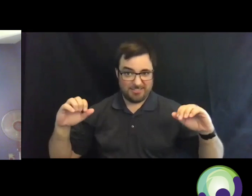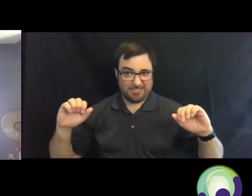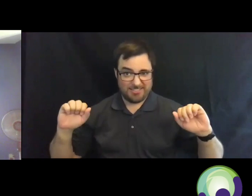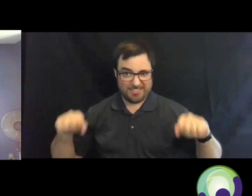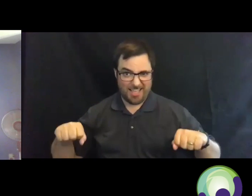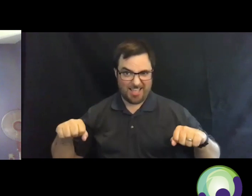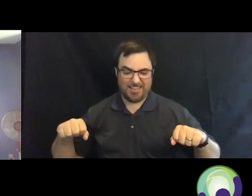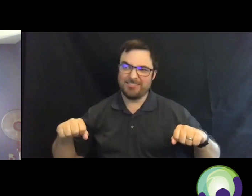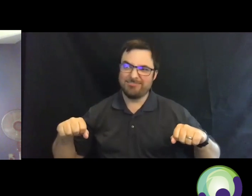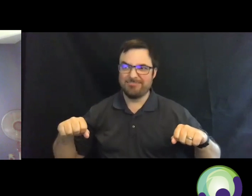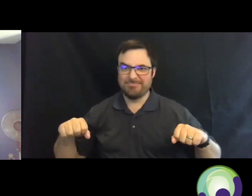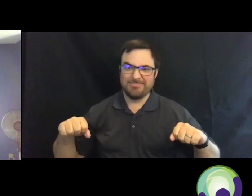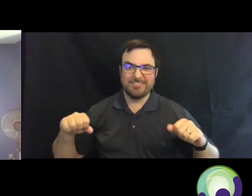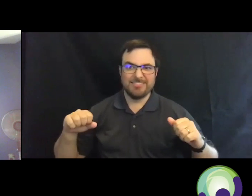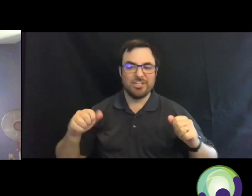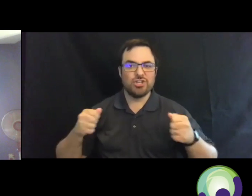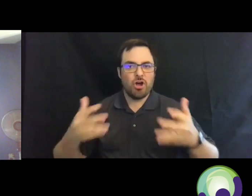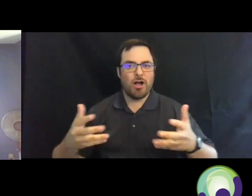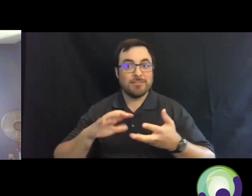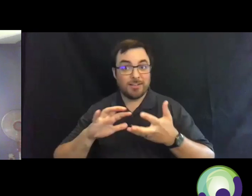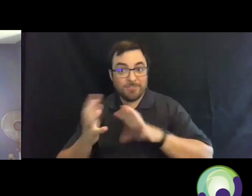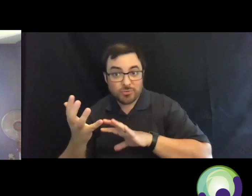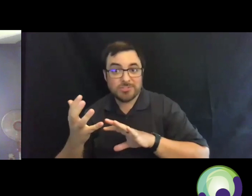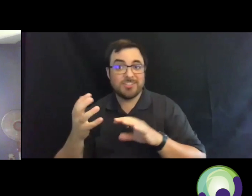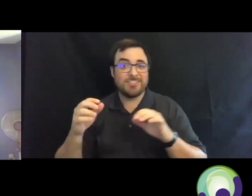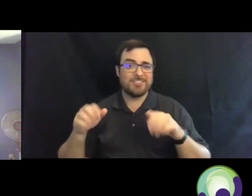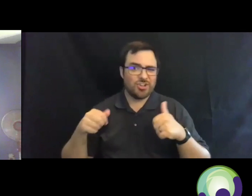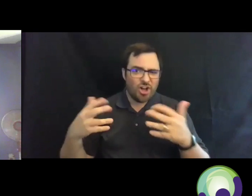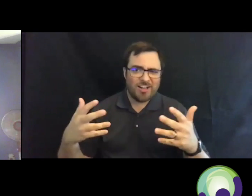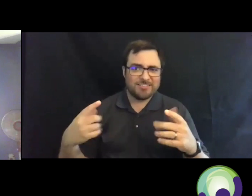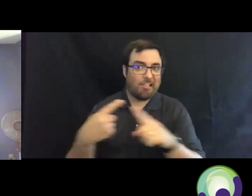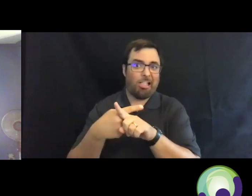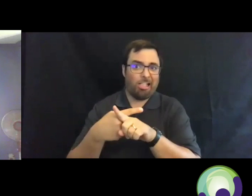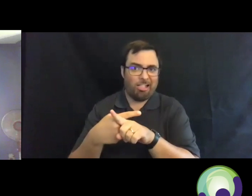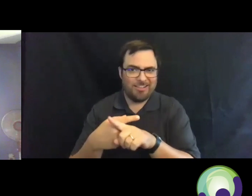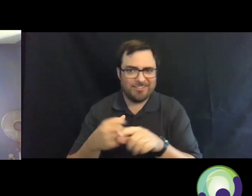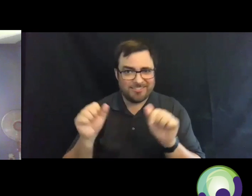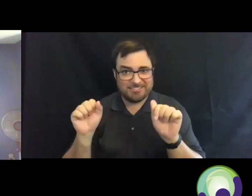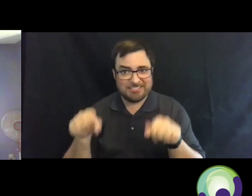to use the word "confusion" but can it cause anything where it would disrupt